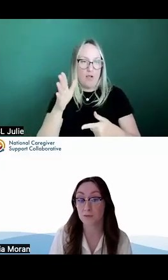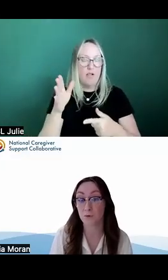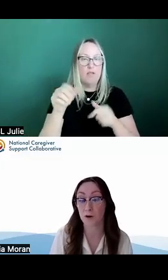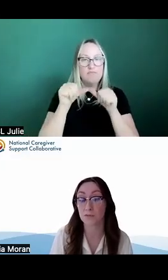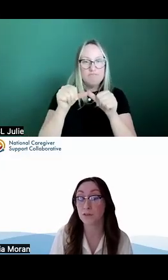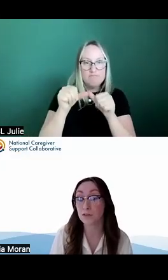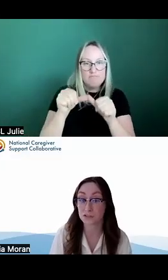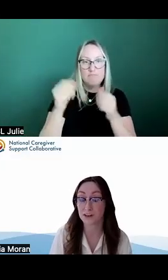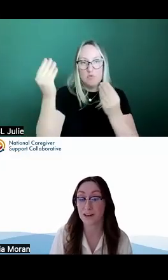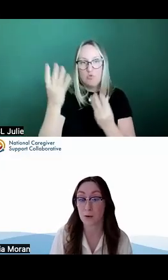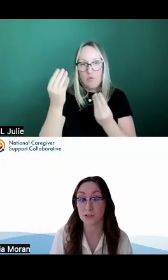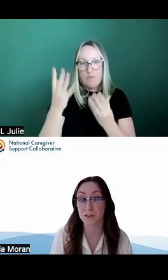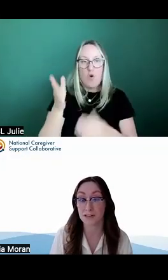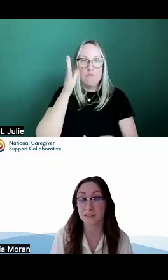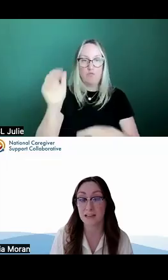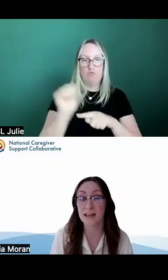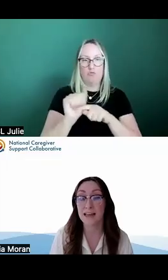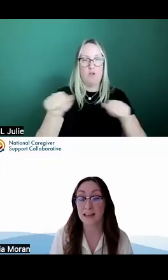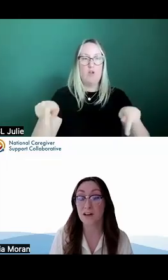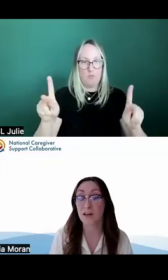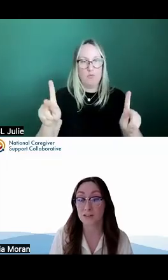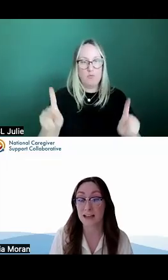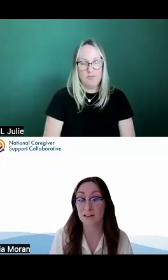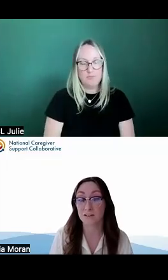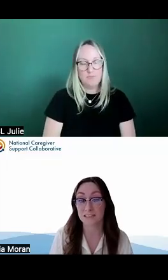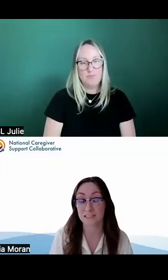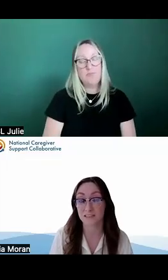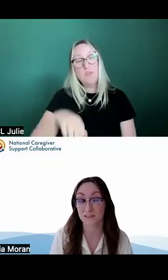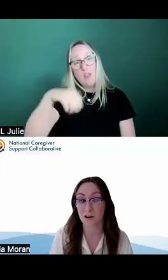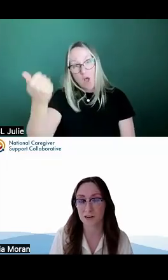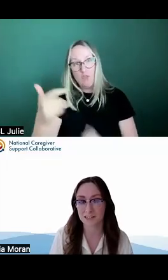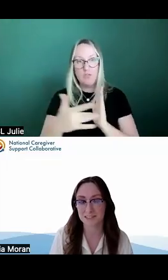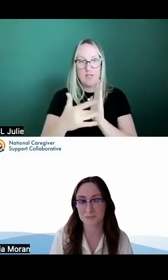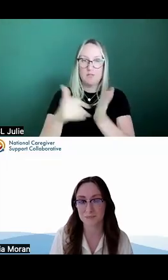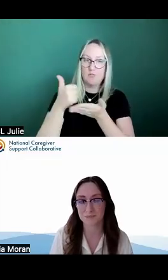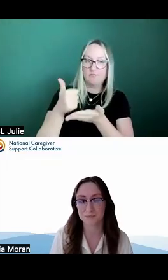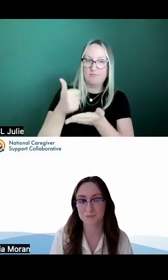inform future training opportunities and other technical assistance offerings.